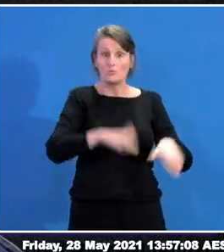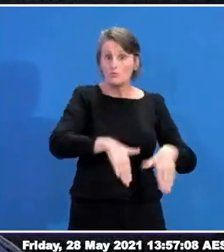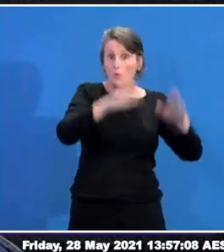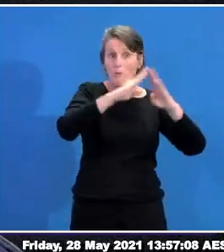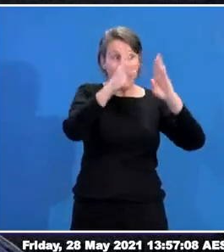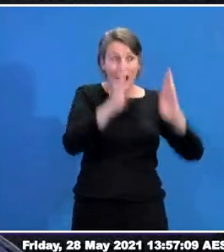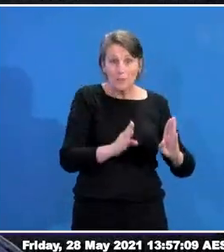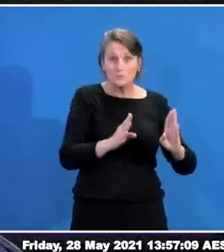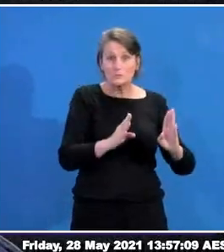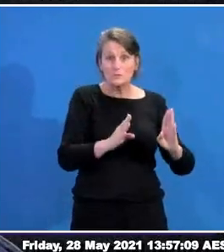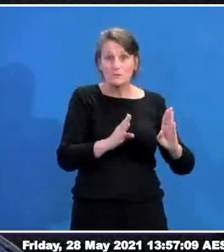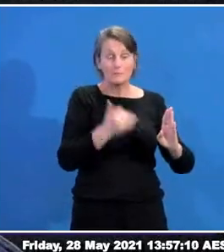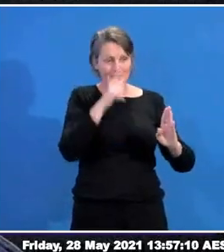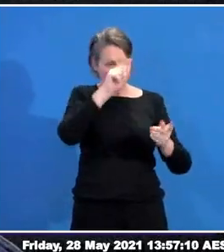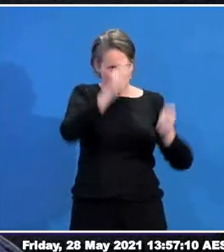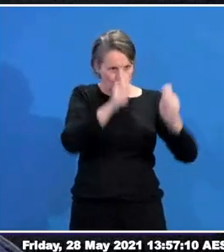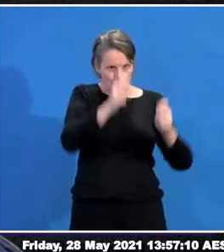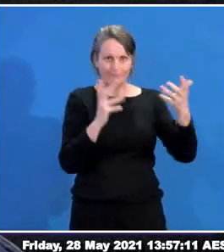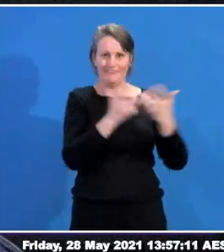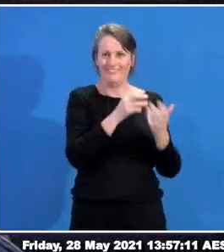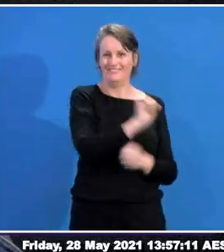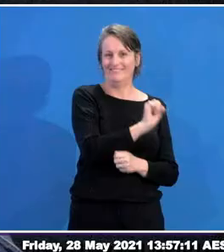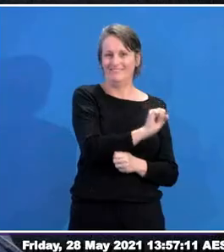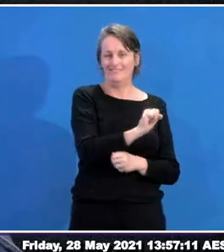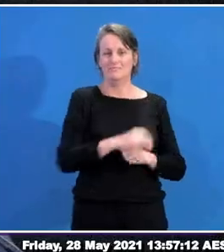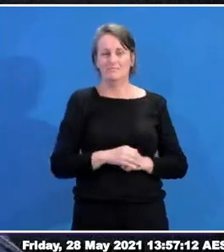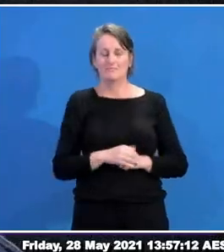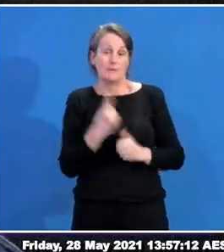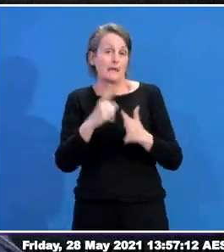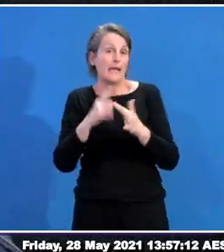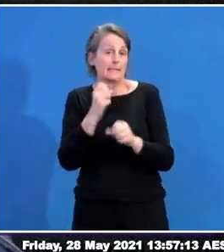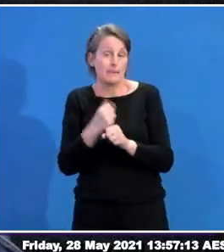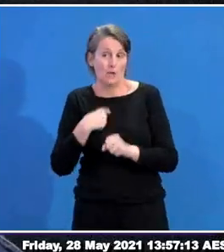examples of potentially a good example of someone I heard of recently is